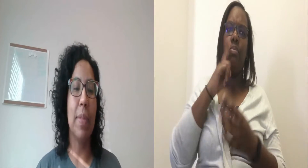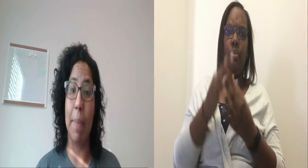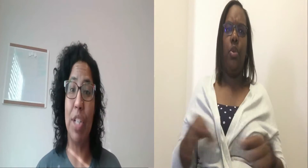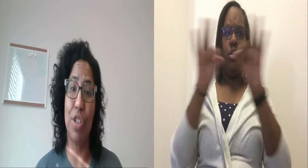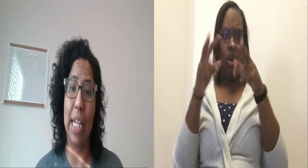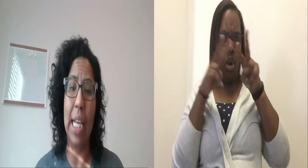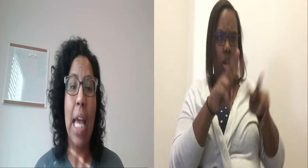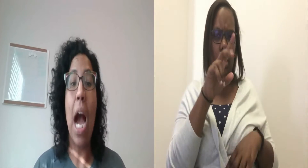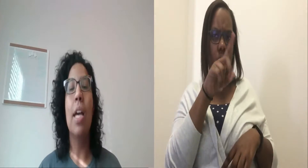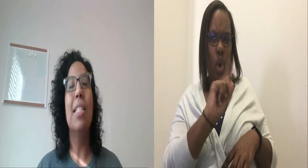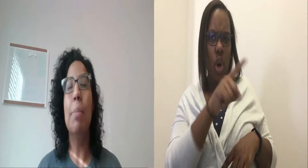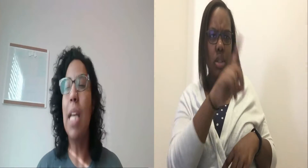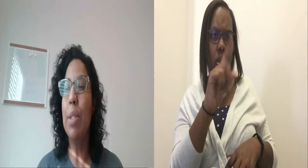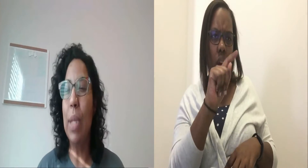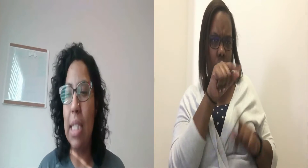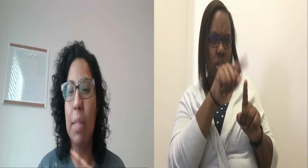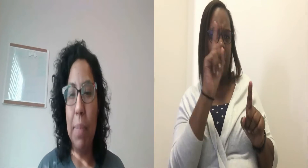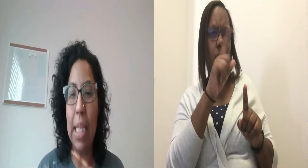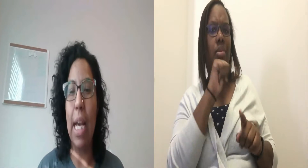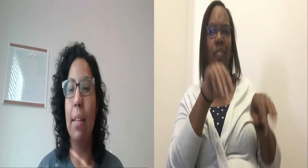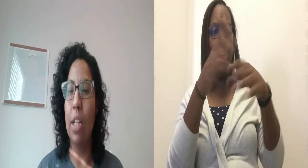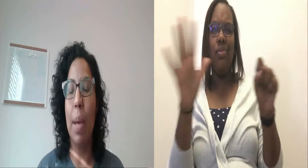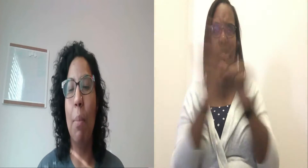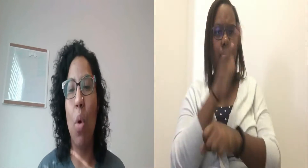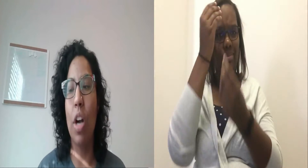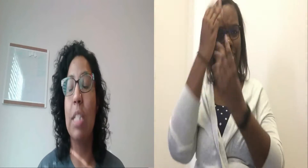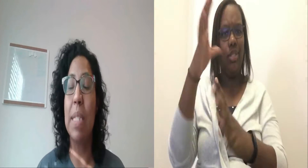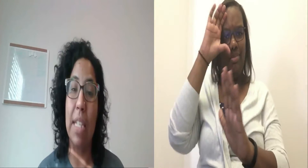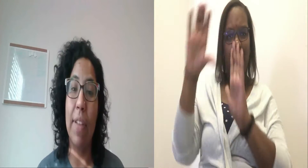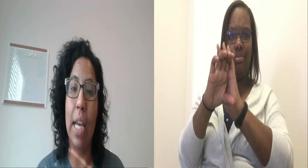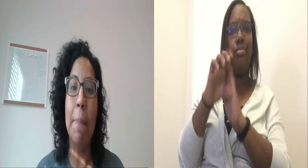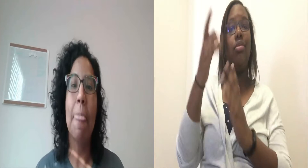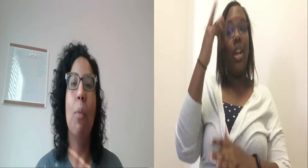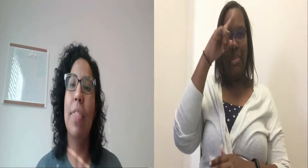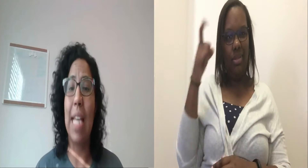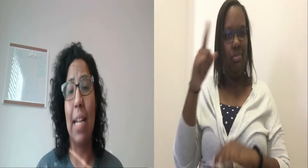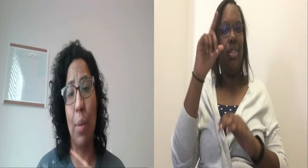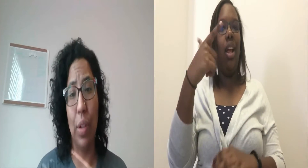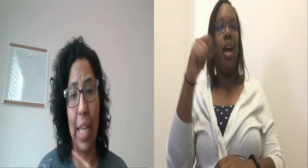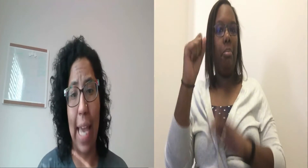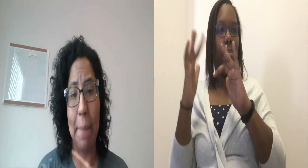demonstrated. Sometimes we need to be a little bit more specific with the data that we're looking at.